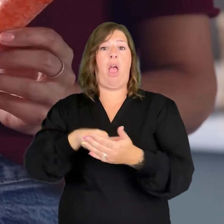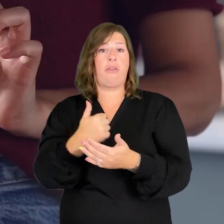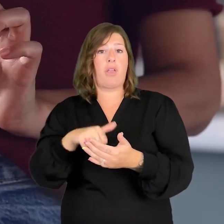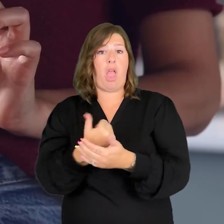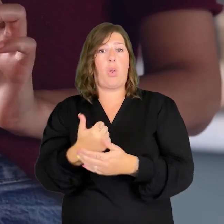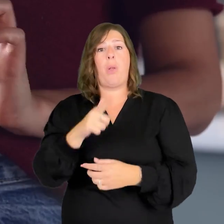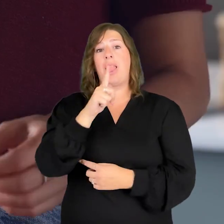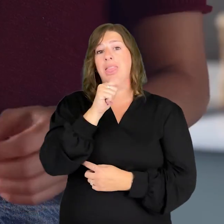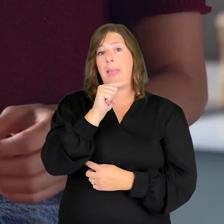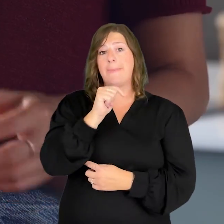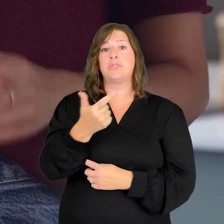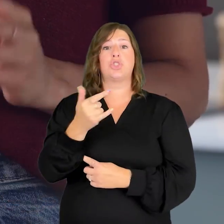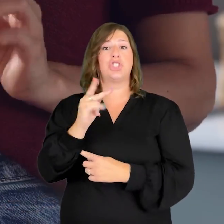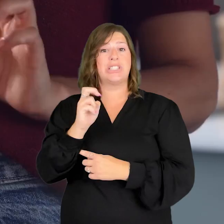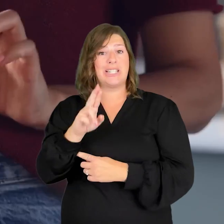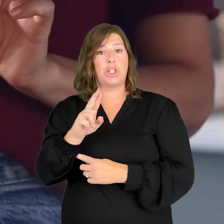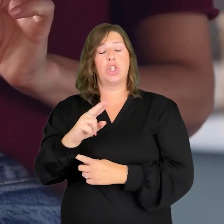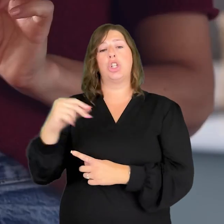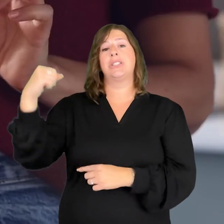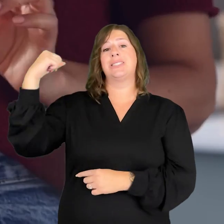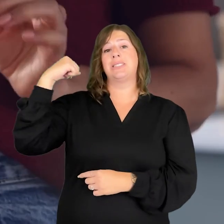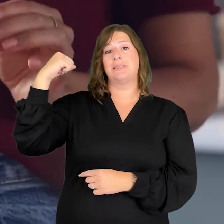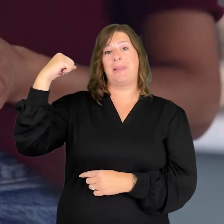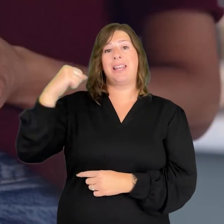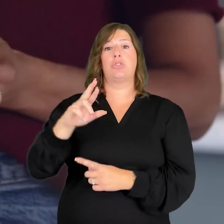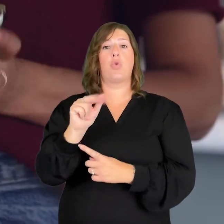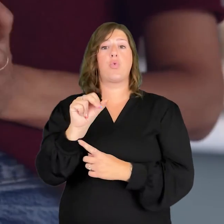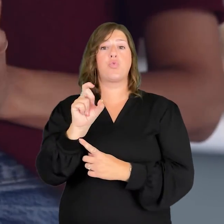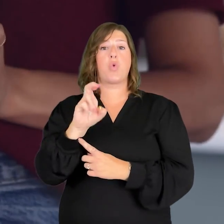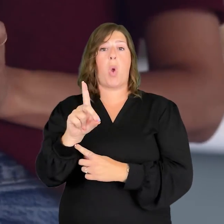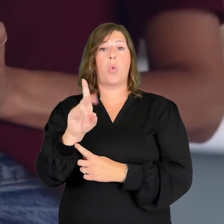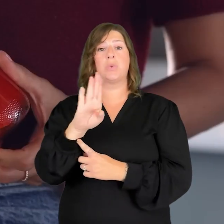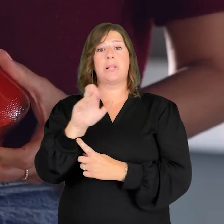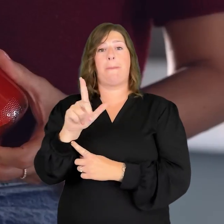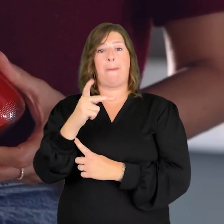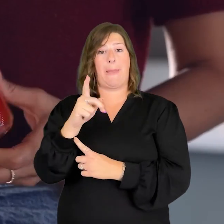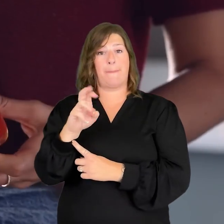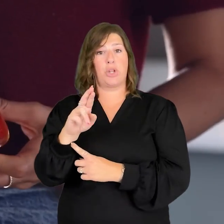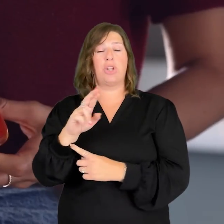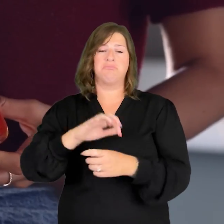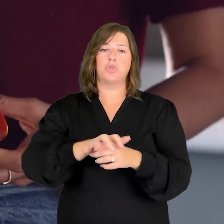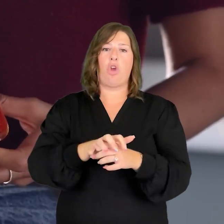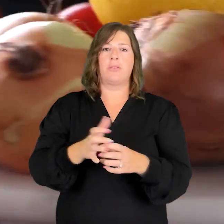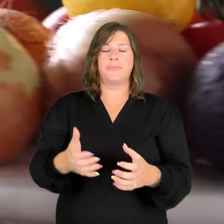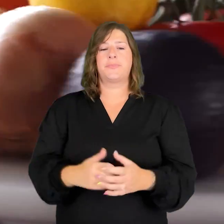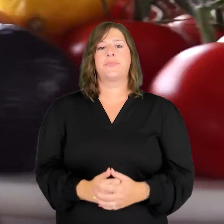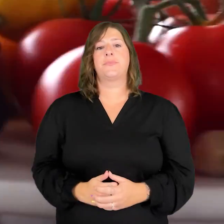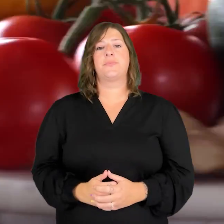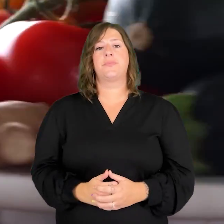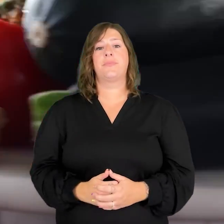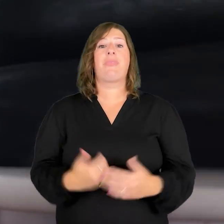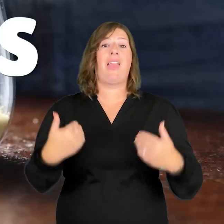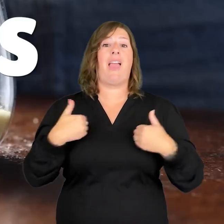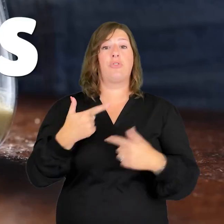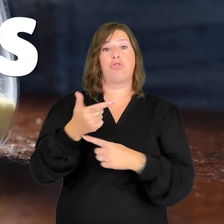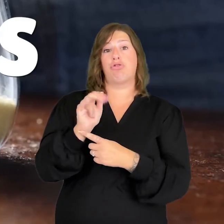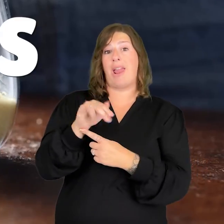avocado, lemon, ginger, spinach, and some roasted bell peppers in a jar. Then we've got